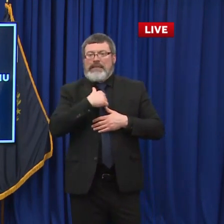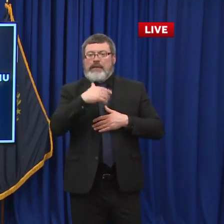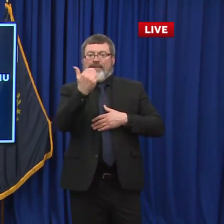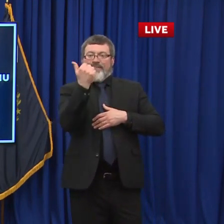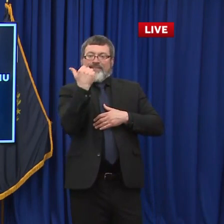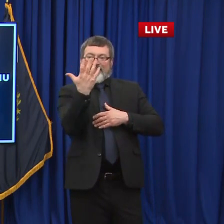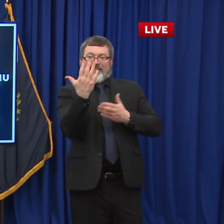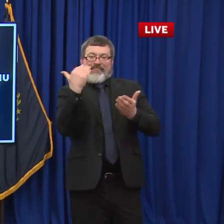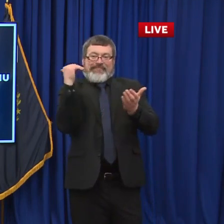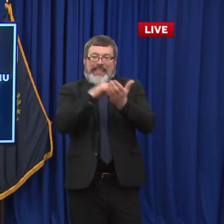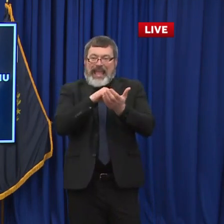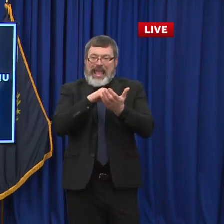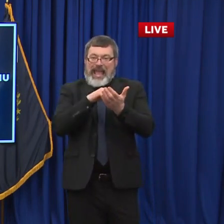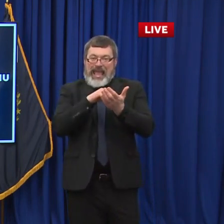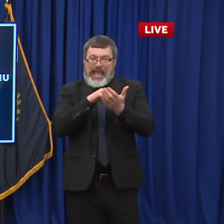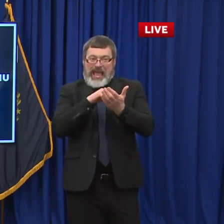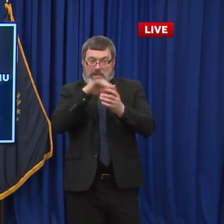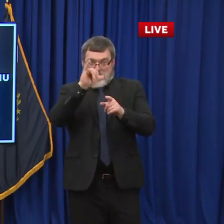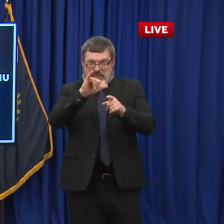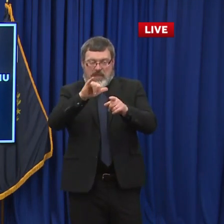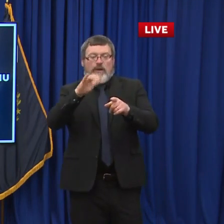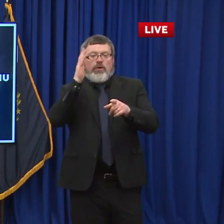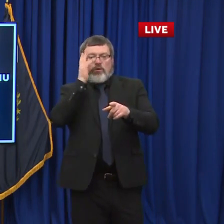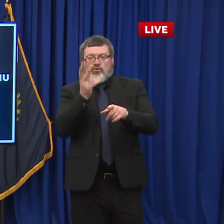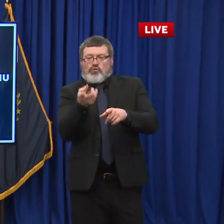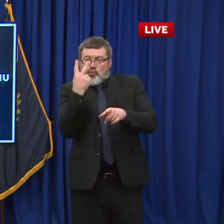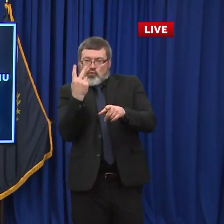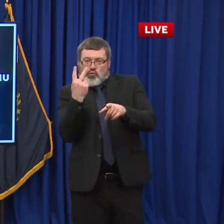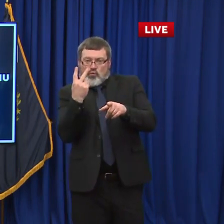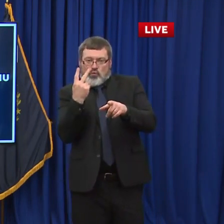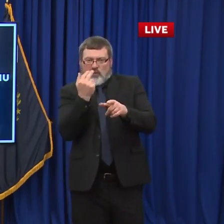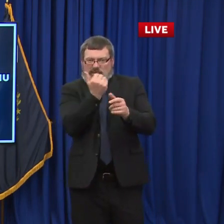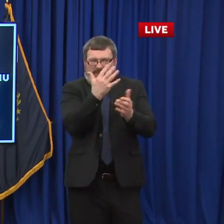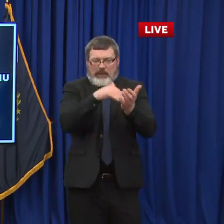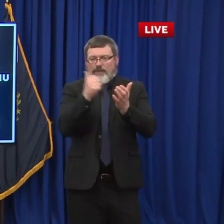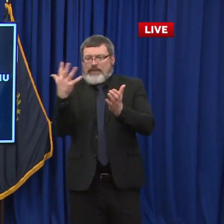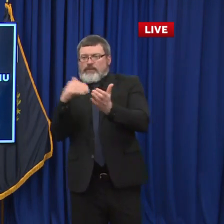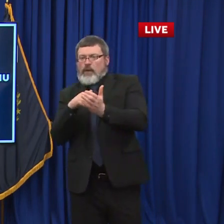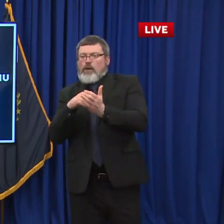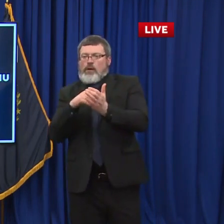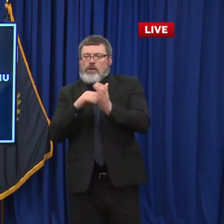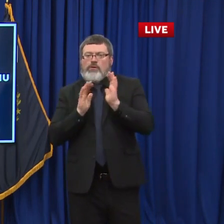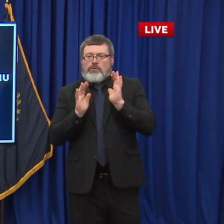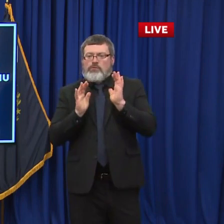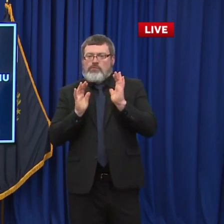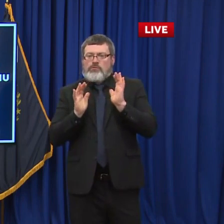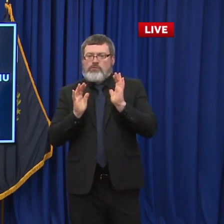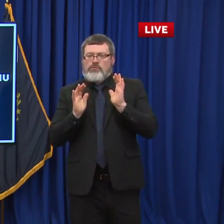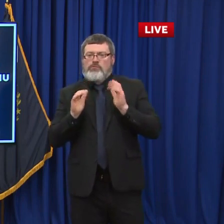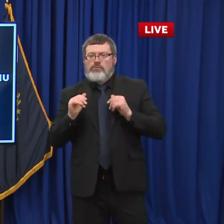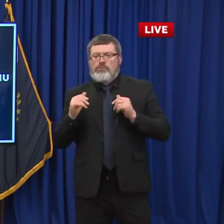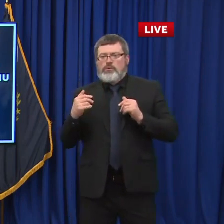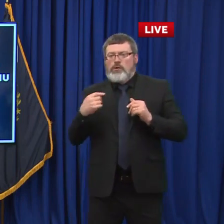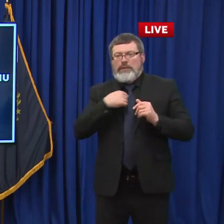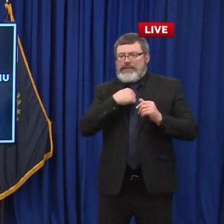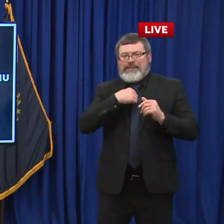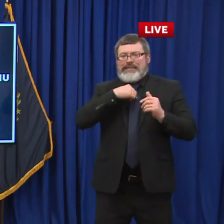IT IS A LITTLE FUNNY. WHEN I SAY 15,000, YOU SHOULD BE DOUBLING THAT NUMBER.